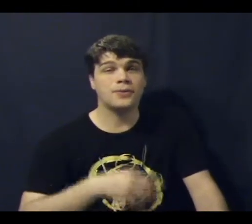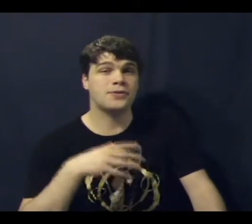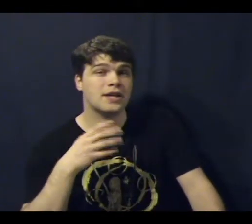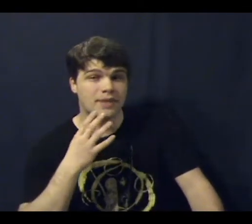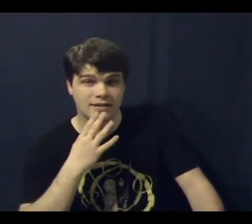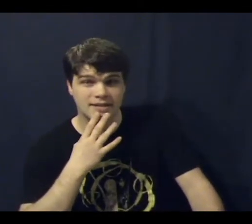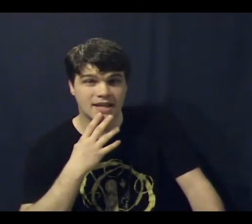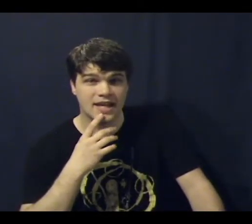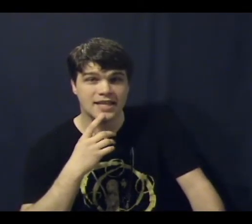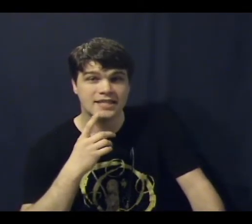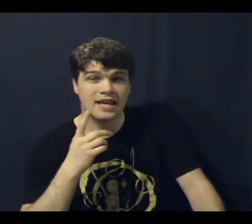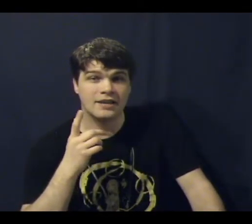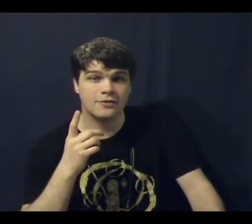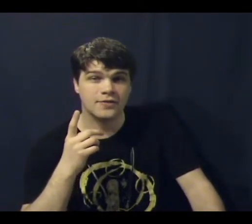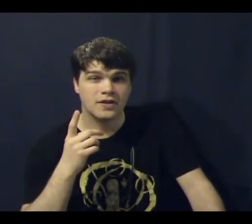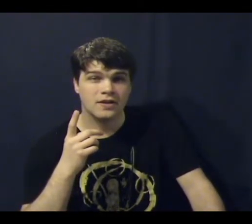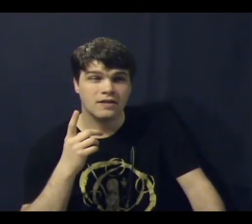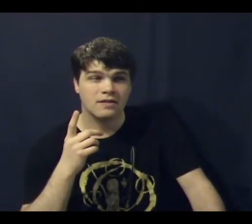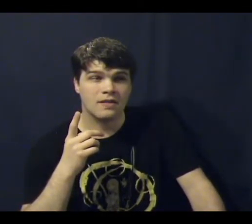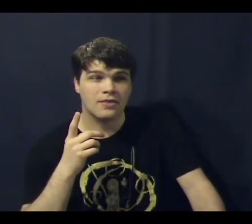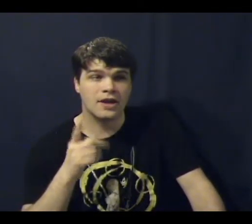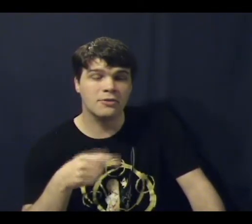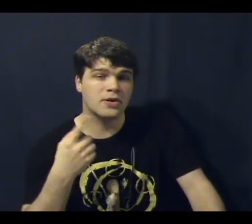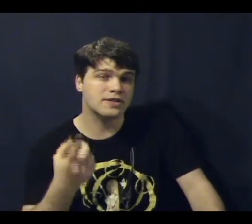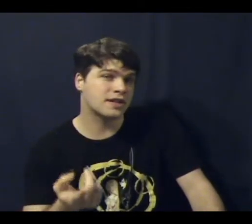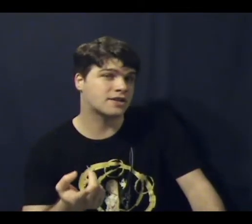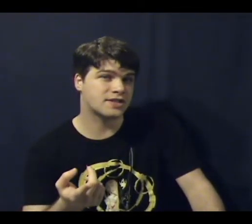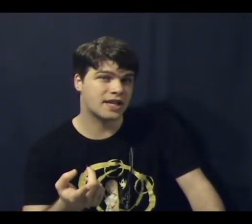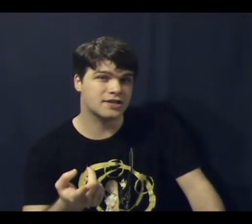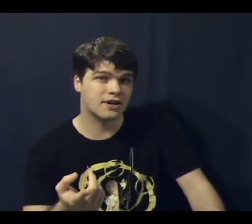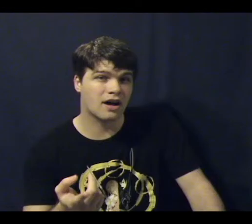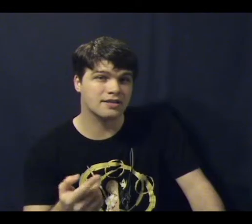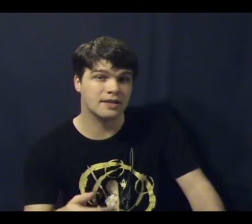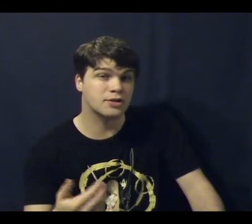cool thing about Sign is that if the other person understands your concept